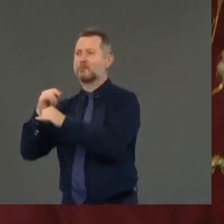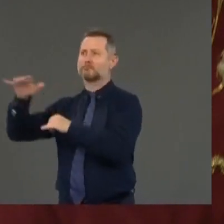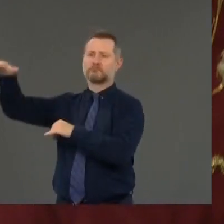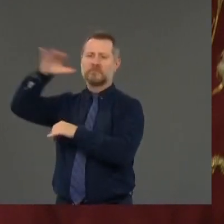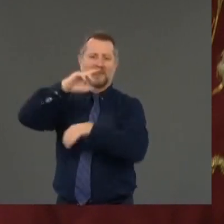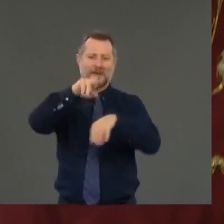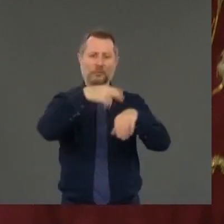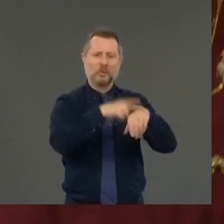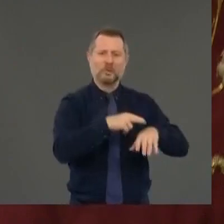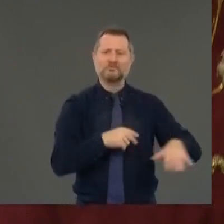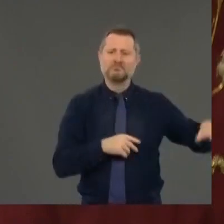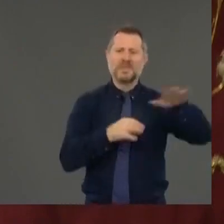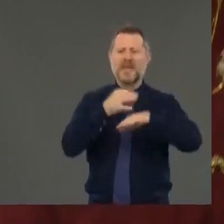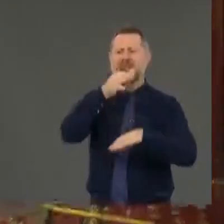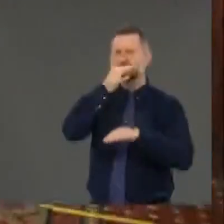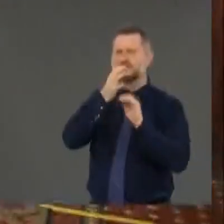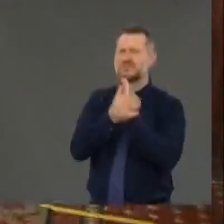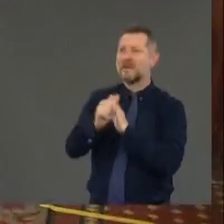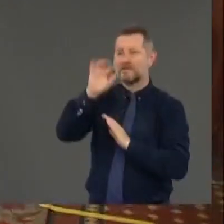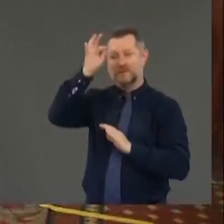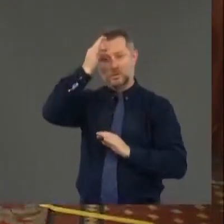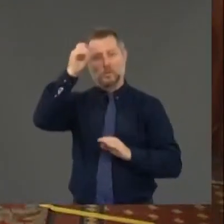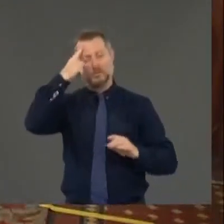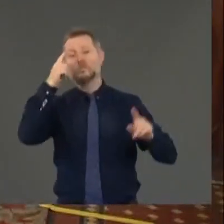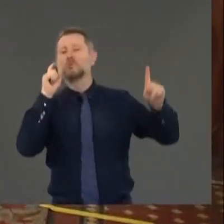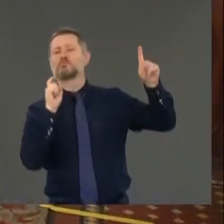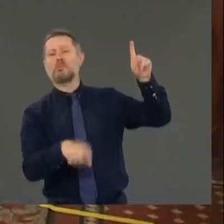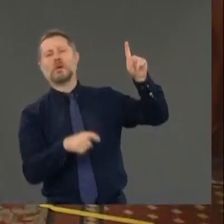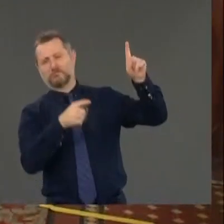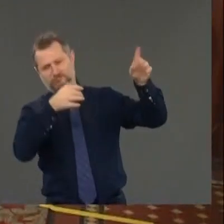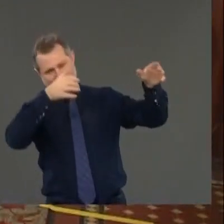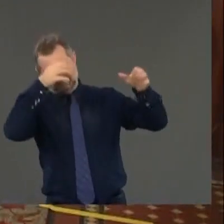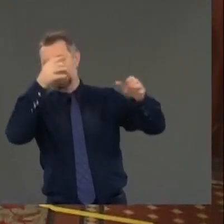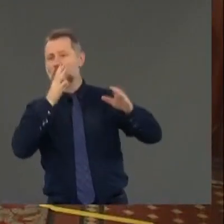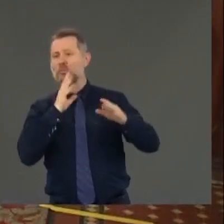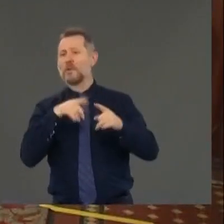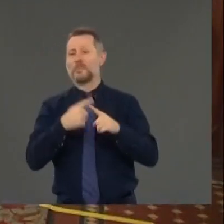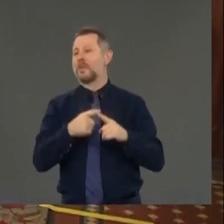PRODUCTIVE WAY. PART OF THAT HAS TO BE RELYING ON NATIONAL AND INTERNATIONAL EXPERTS.